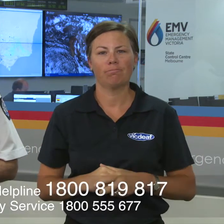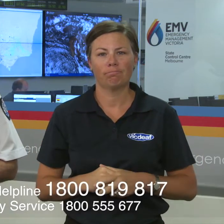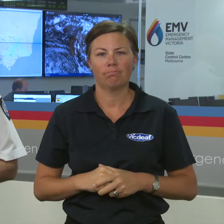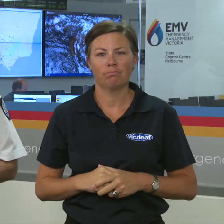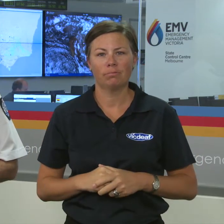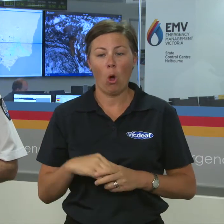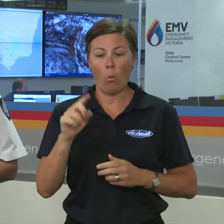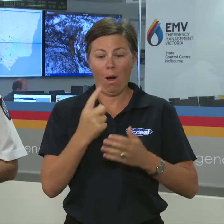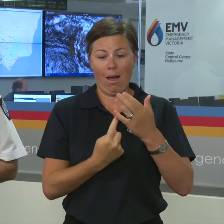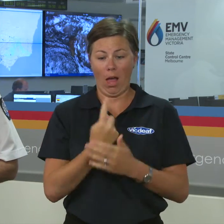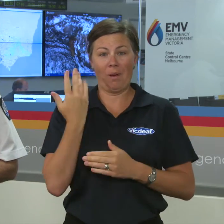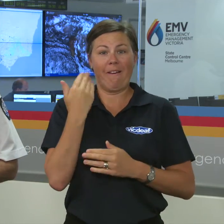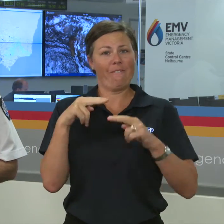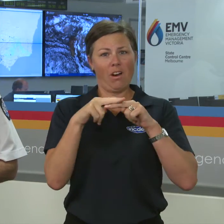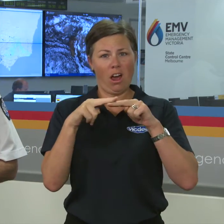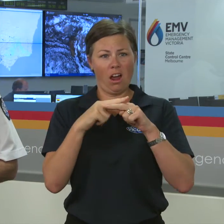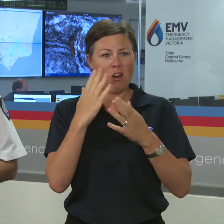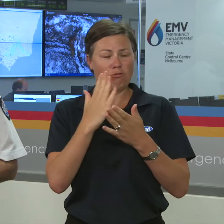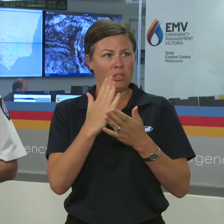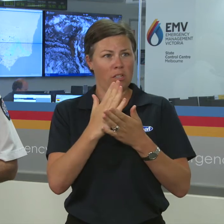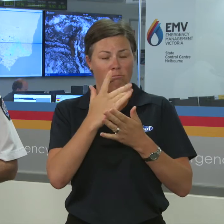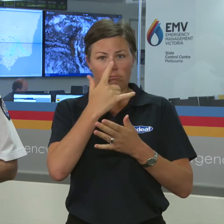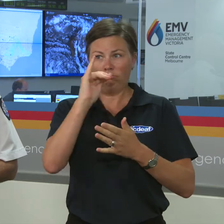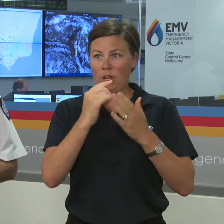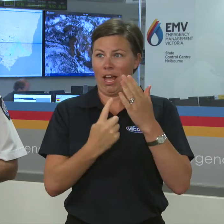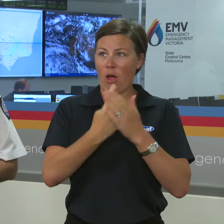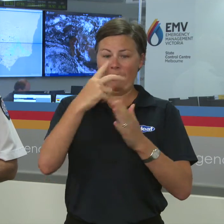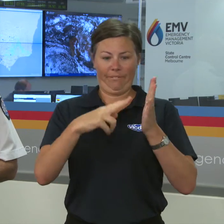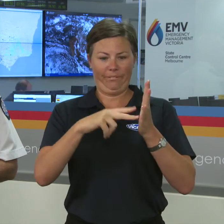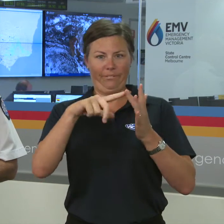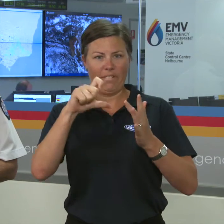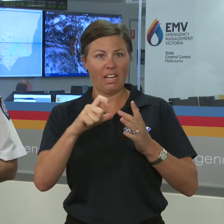very significant event in the Victorian history, the Victorian landscape. It’s a very sad event,